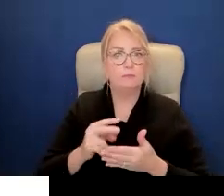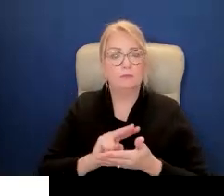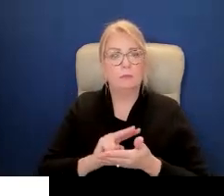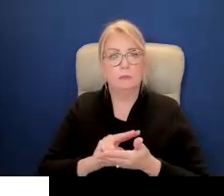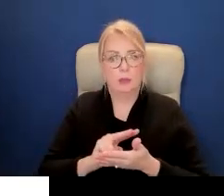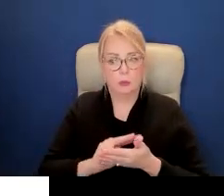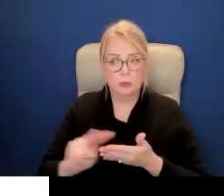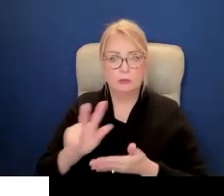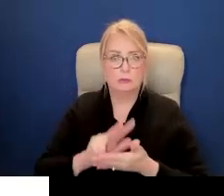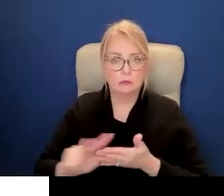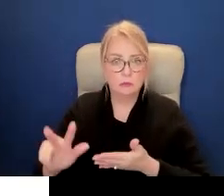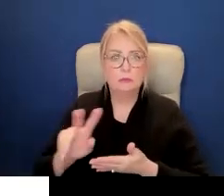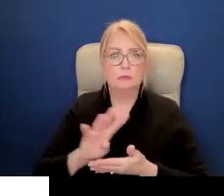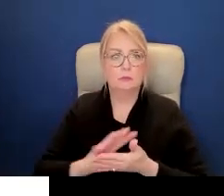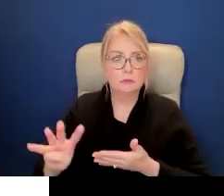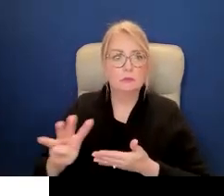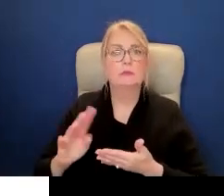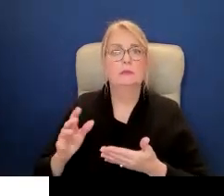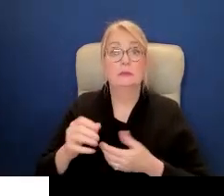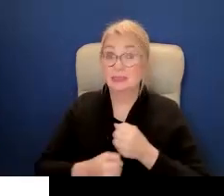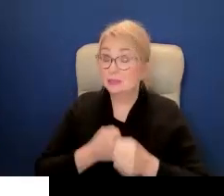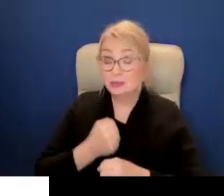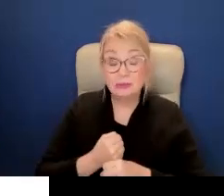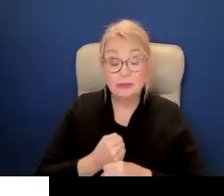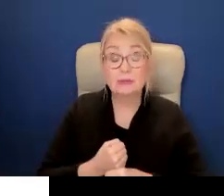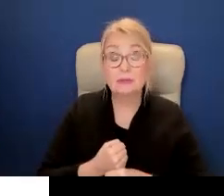So we are only going to be able to get through this together